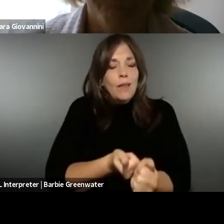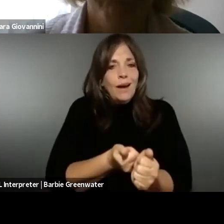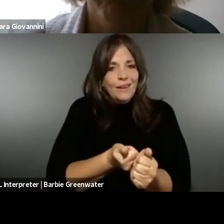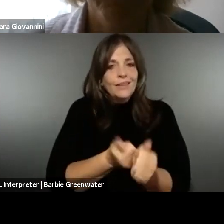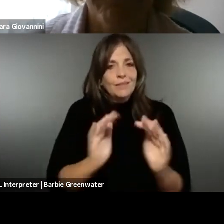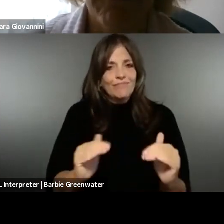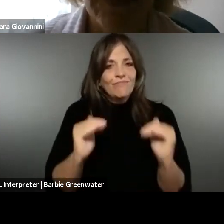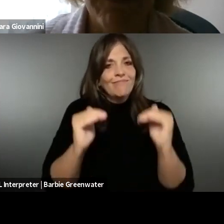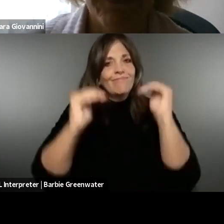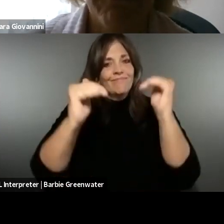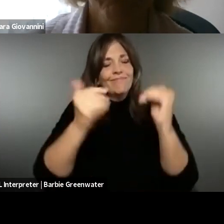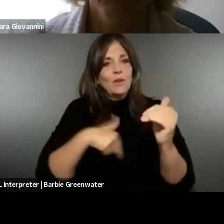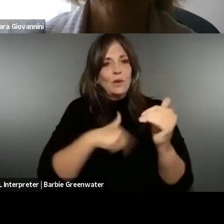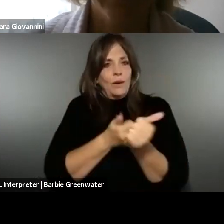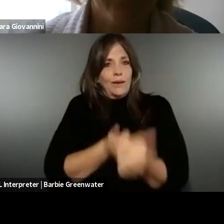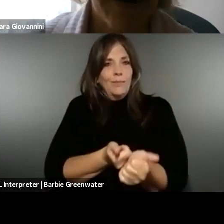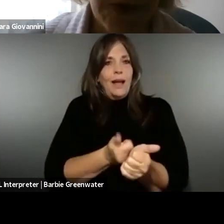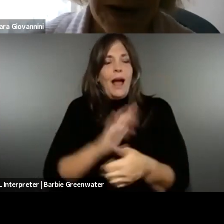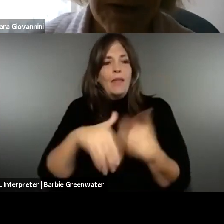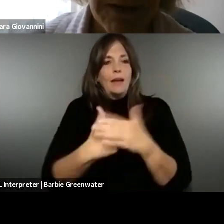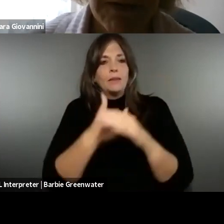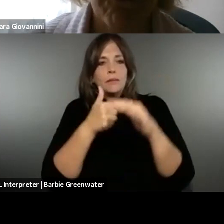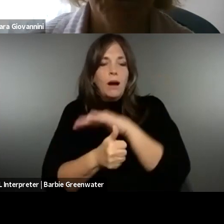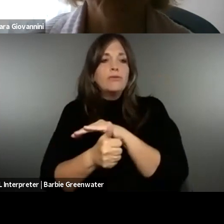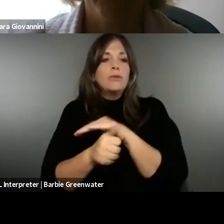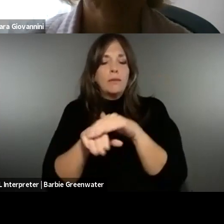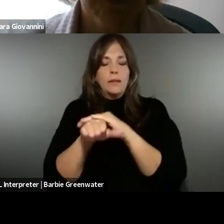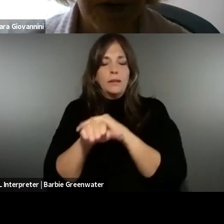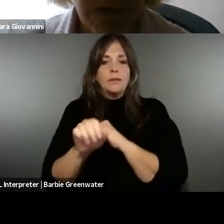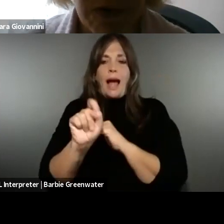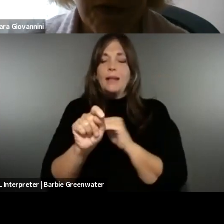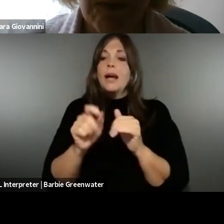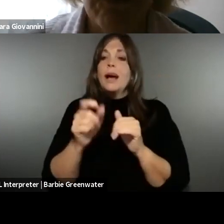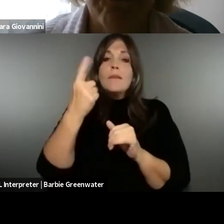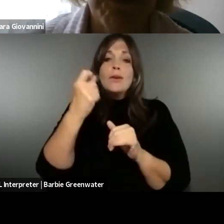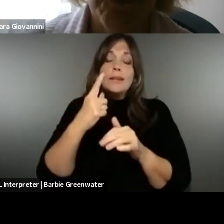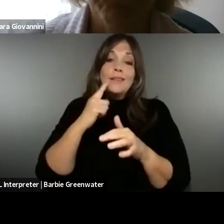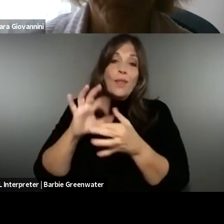towards compliance, increased compliance. This is